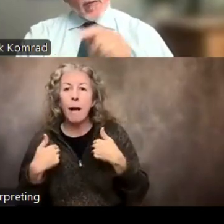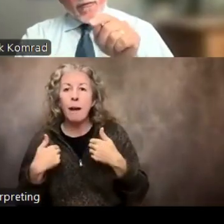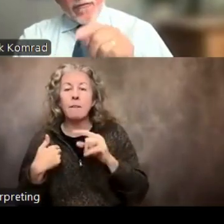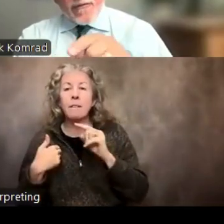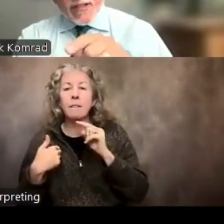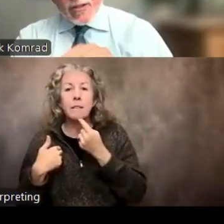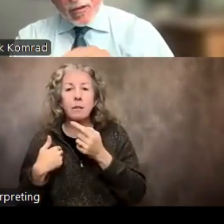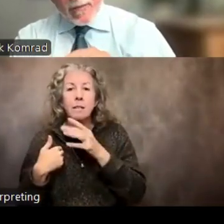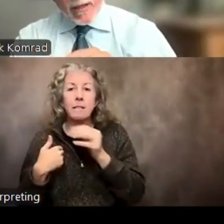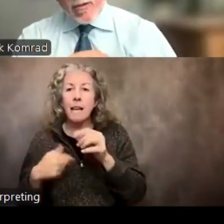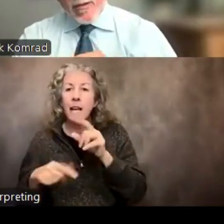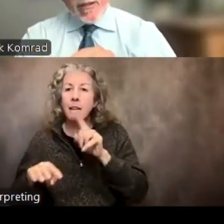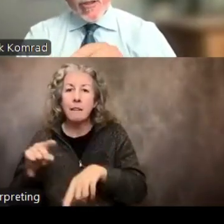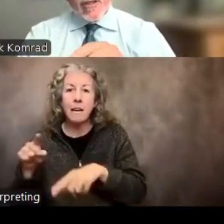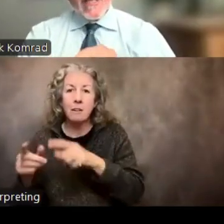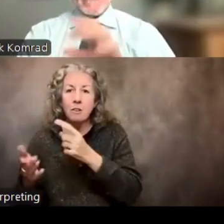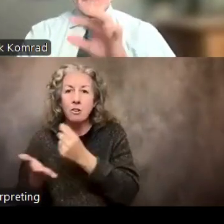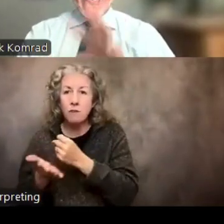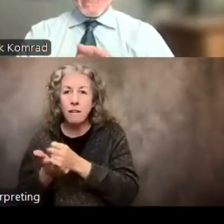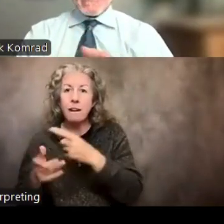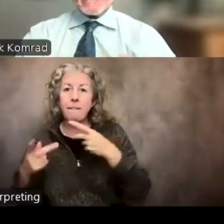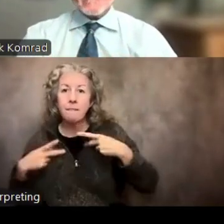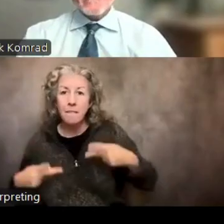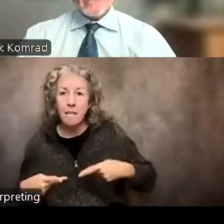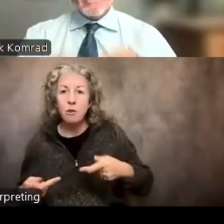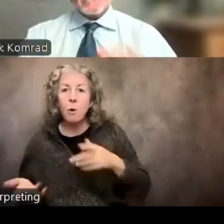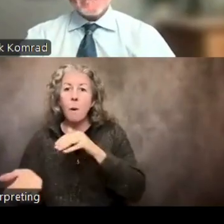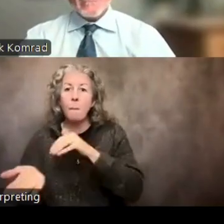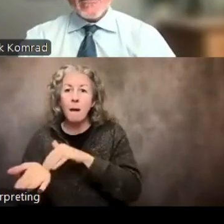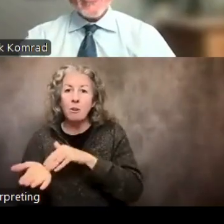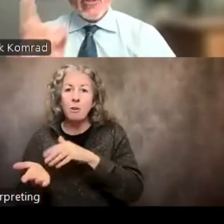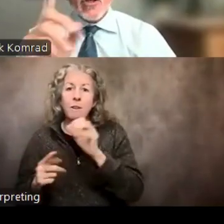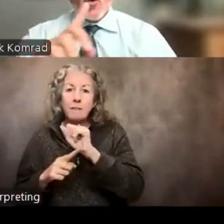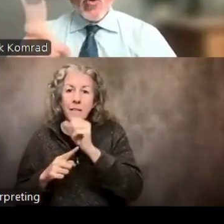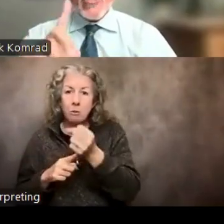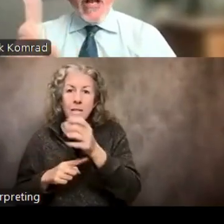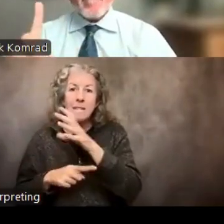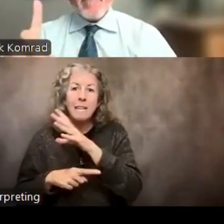physical medical condition and a mental illness would not be